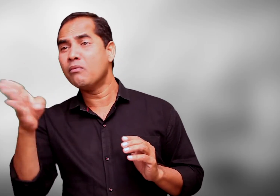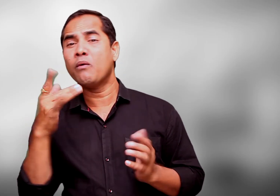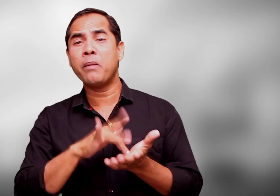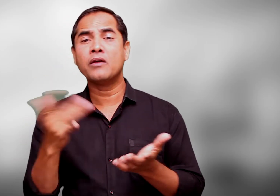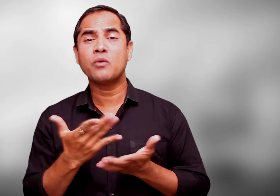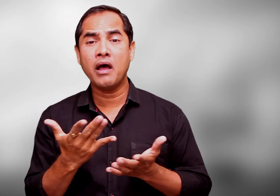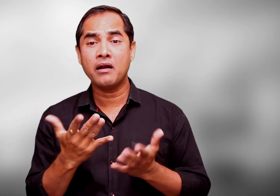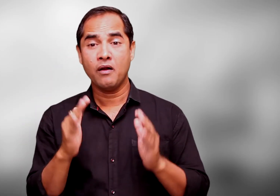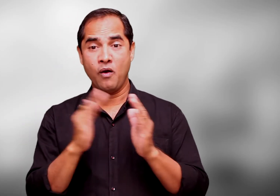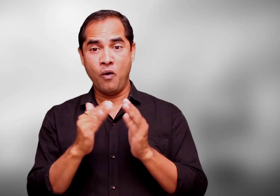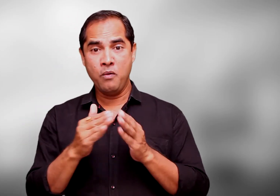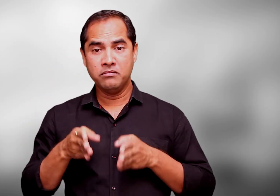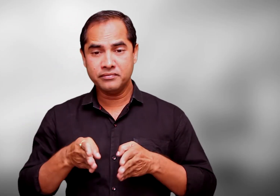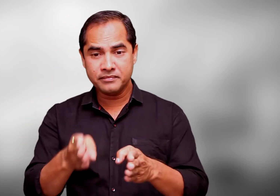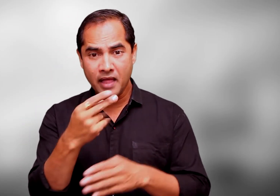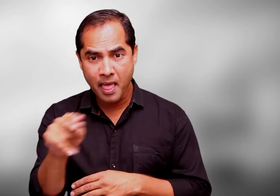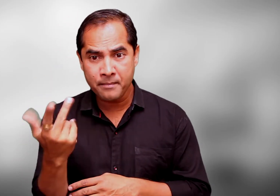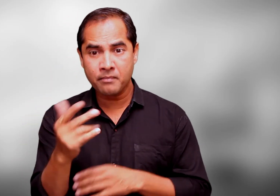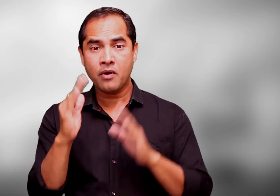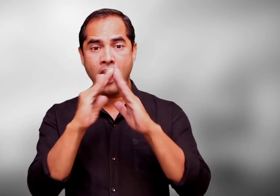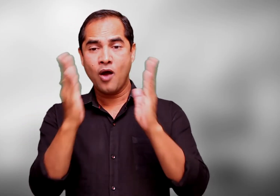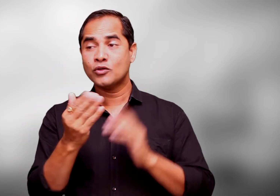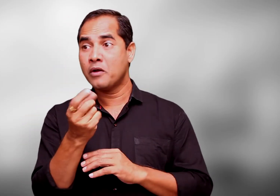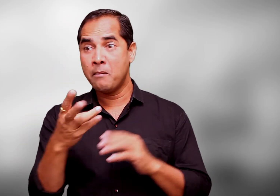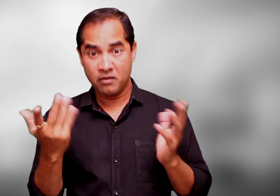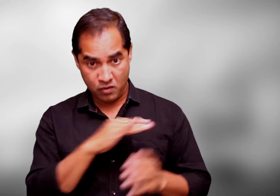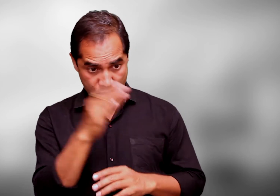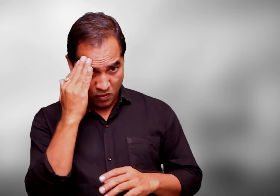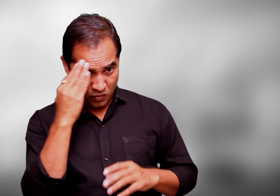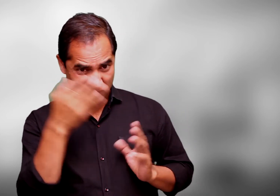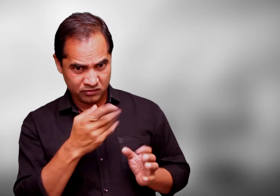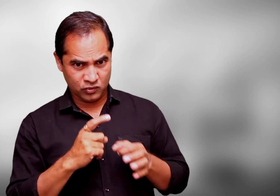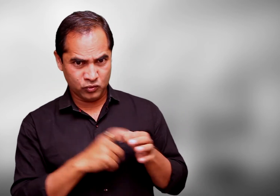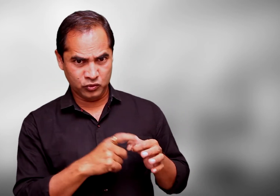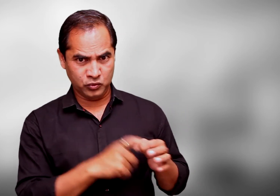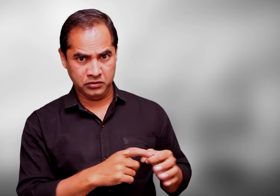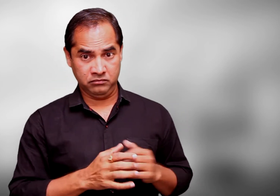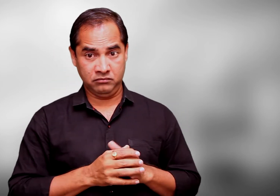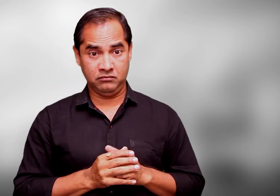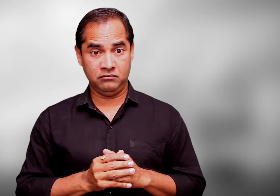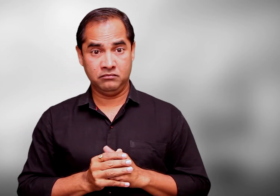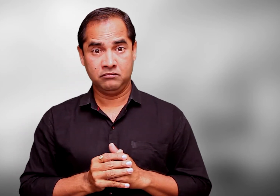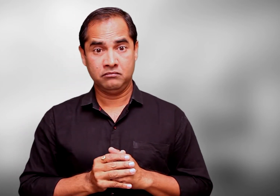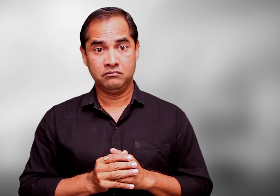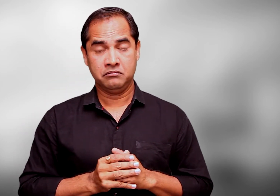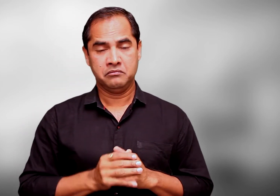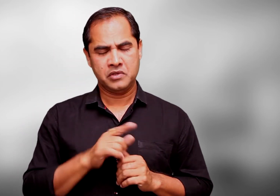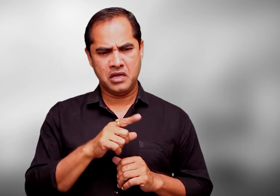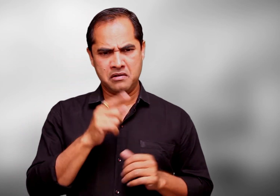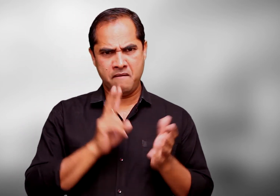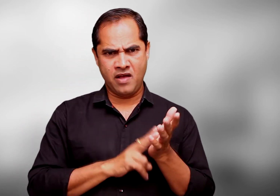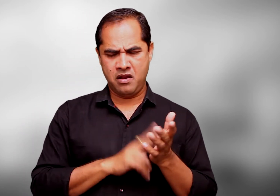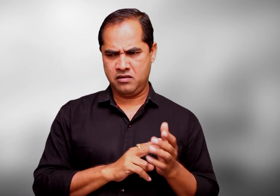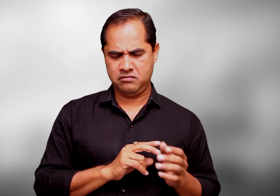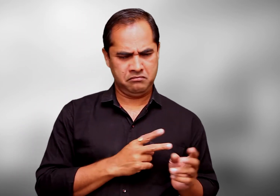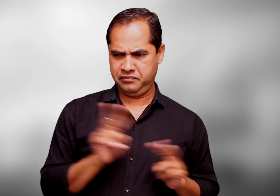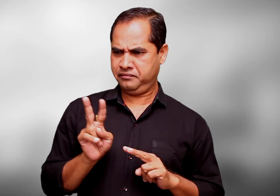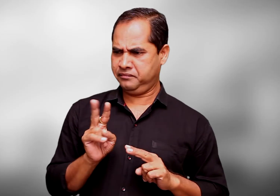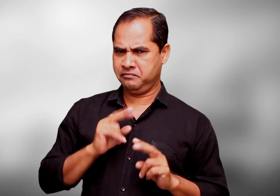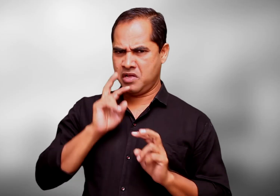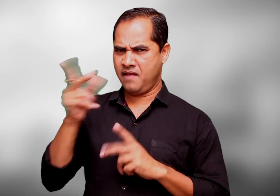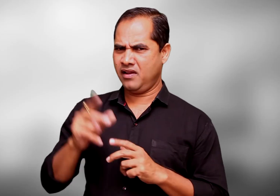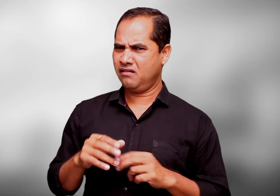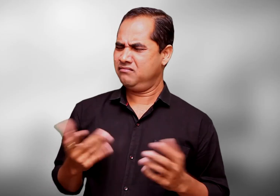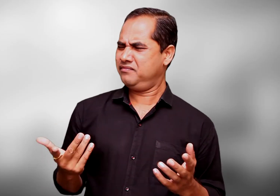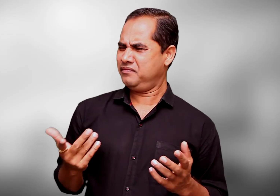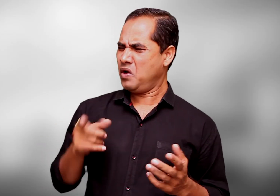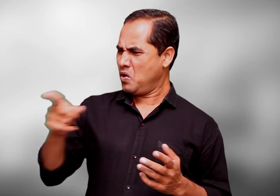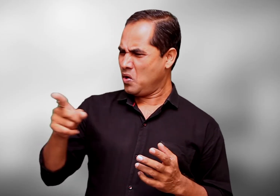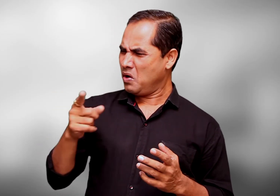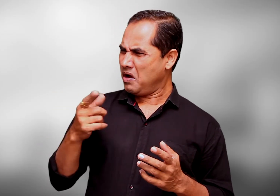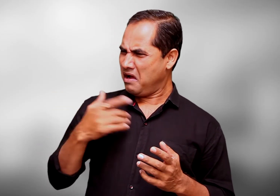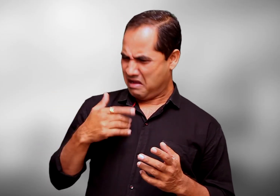What's the street? What's the house number?' Valli turned to reply.